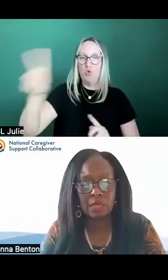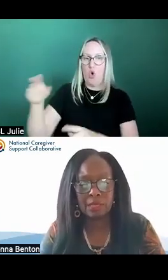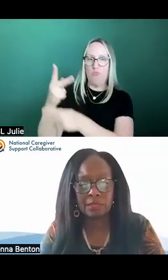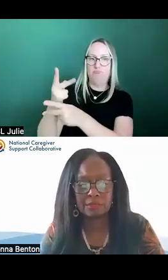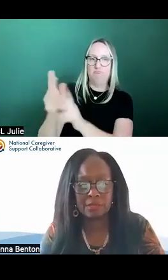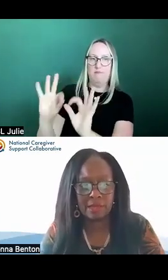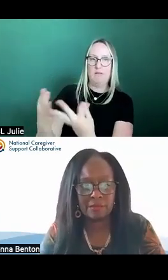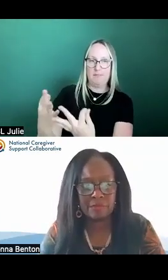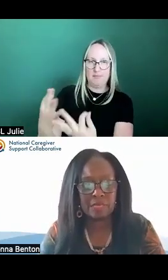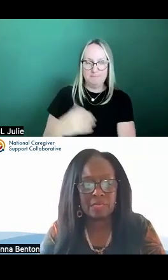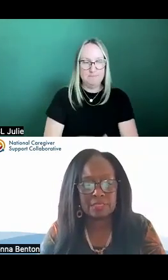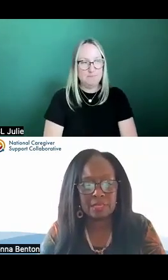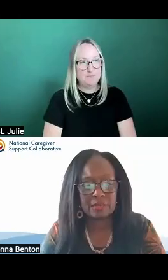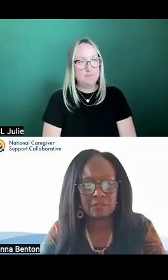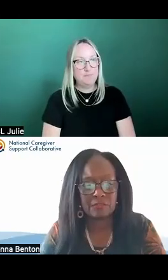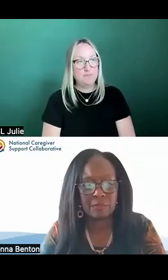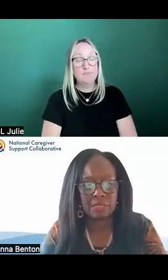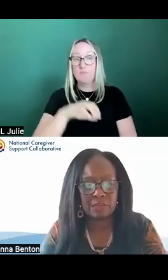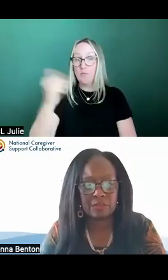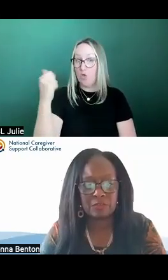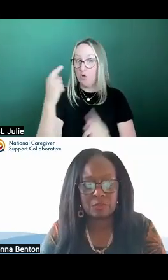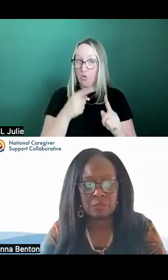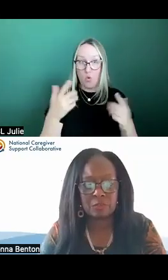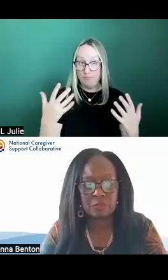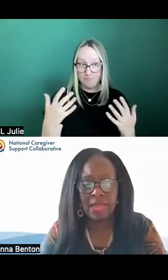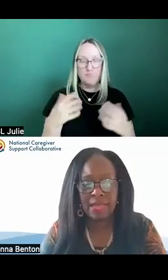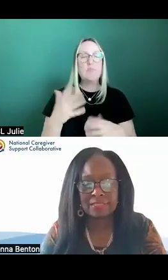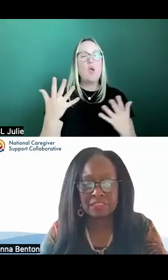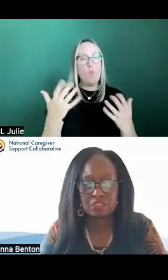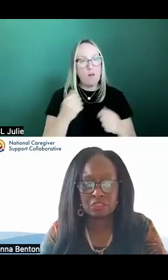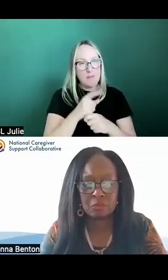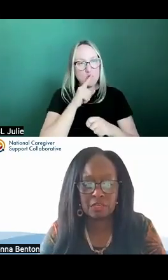other goal we'd like to have is that their family caregivers really have access to and